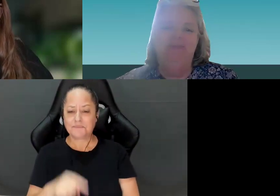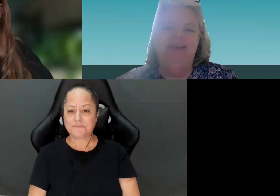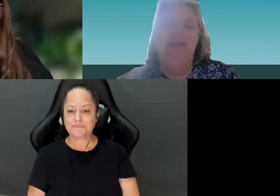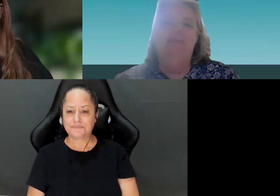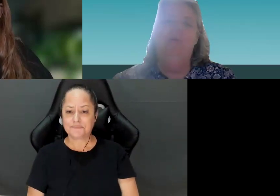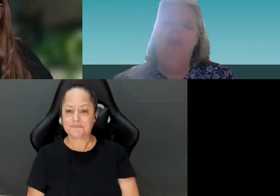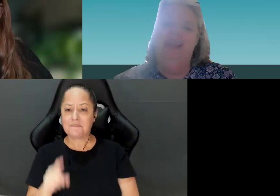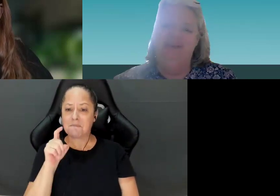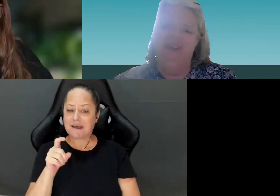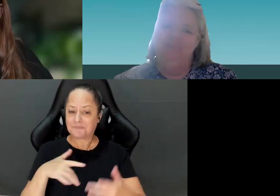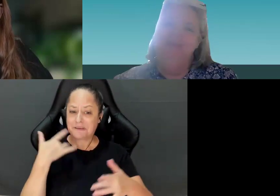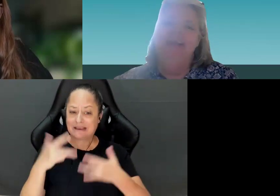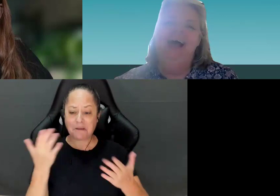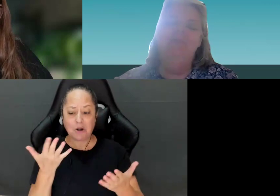They must be excited about what they are hearing.